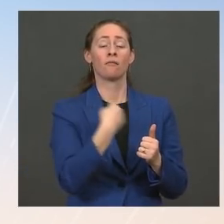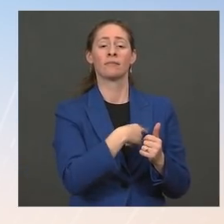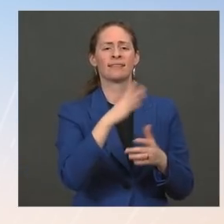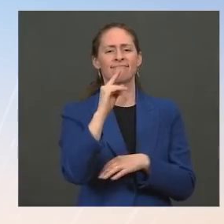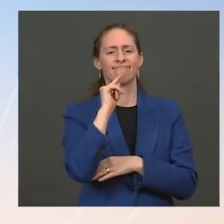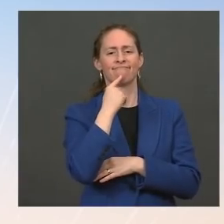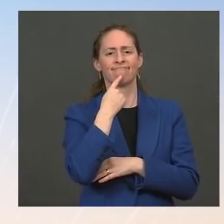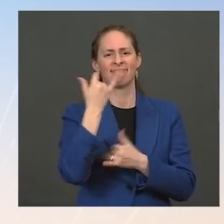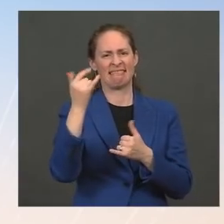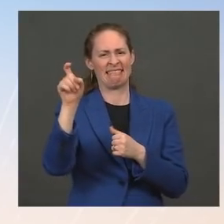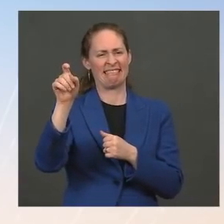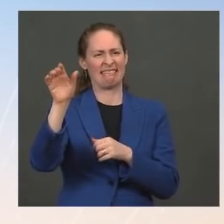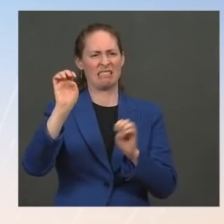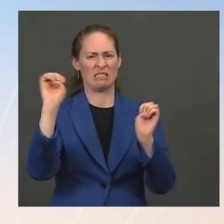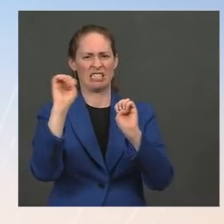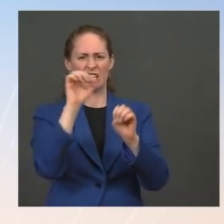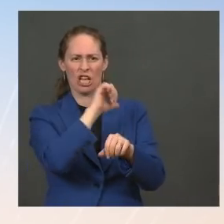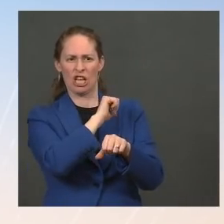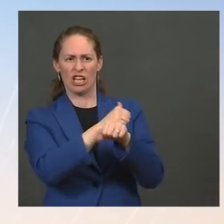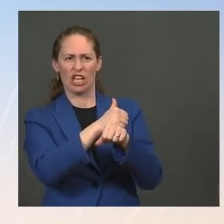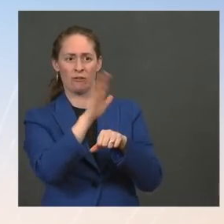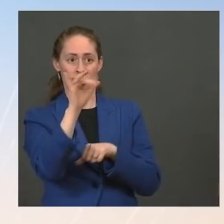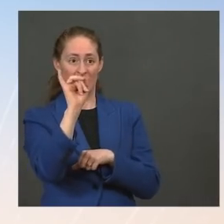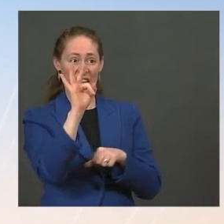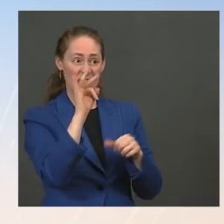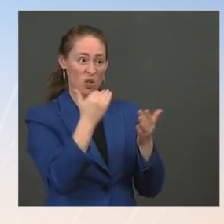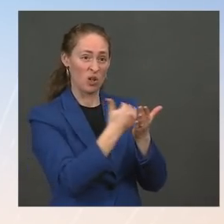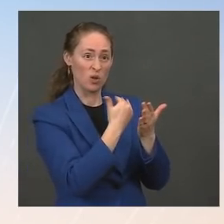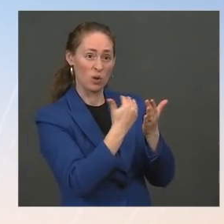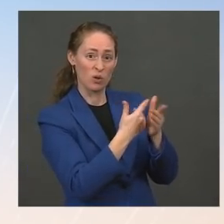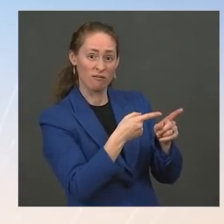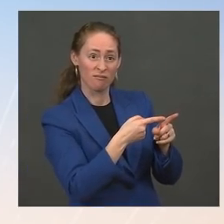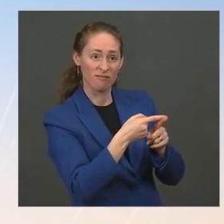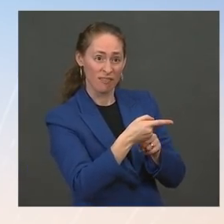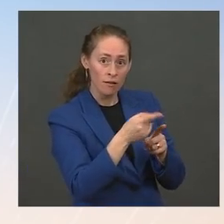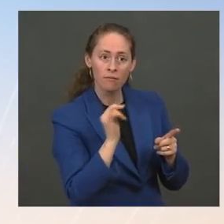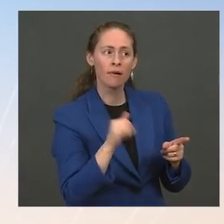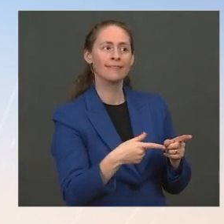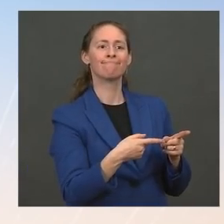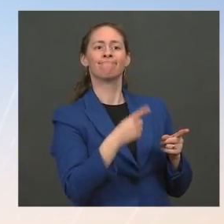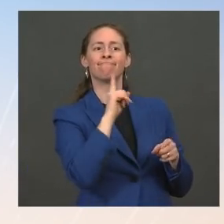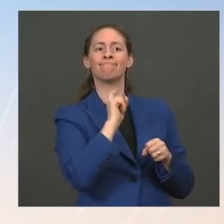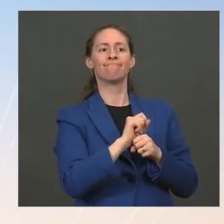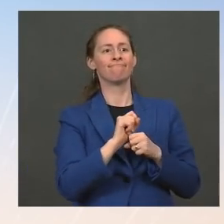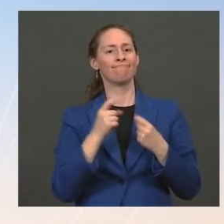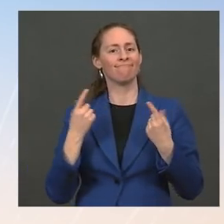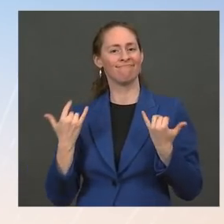And that's exactly, Kelly, what they're doing now. On preliminary view, which is what we have at this point in time,